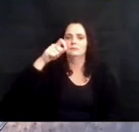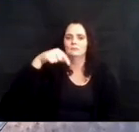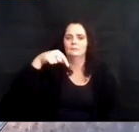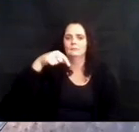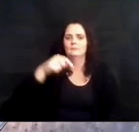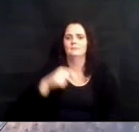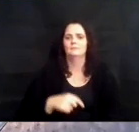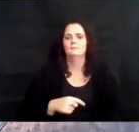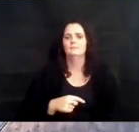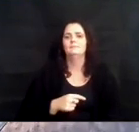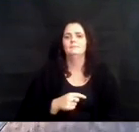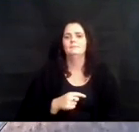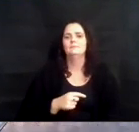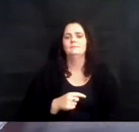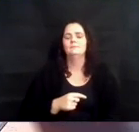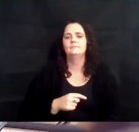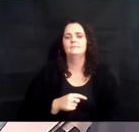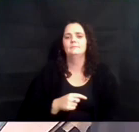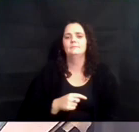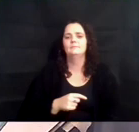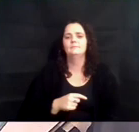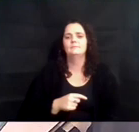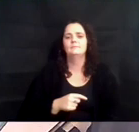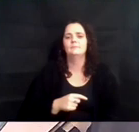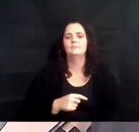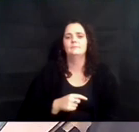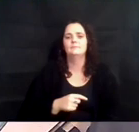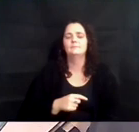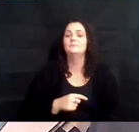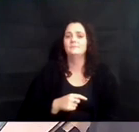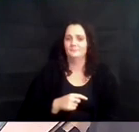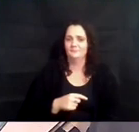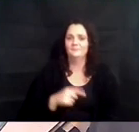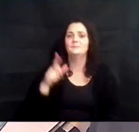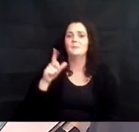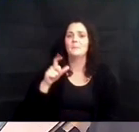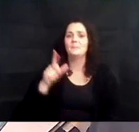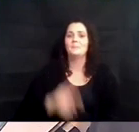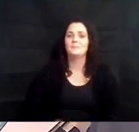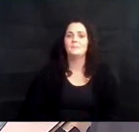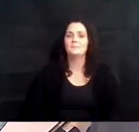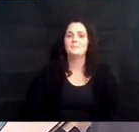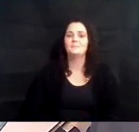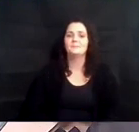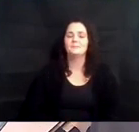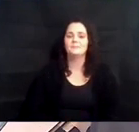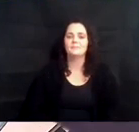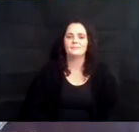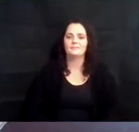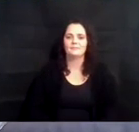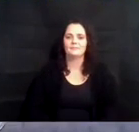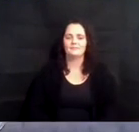Okay there, alright, and I'm gonna take a frame okay, and now I'm